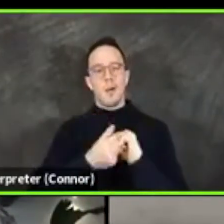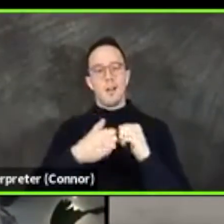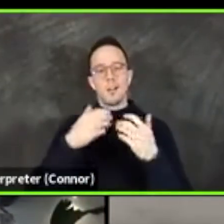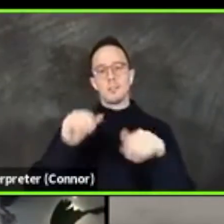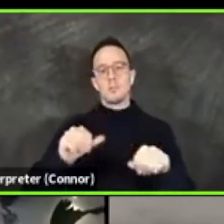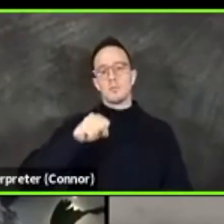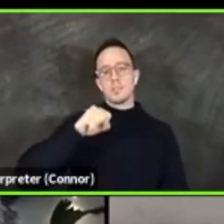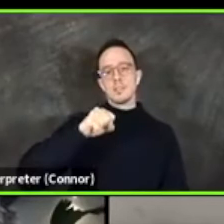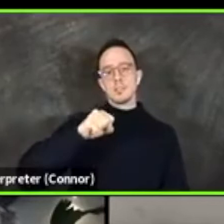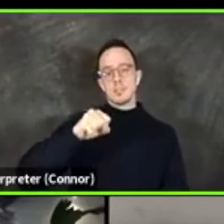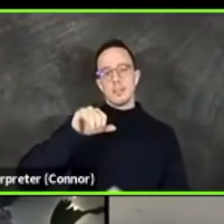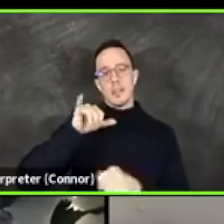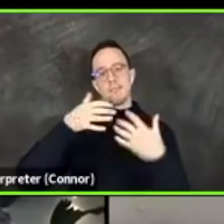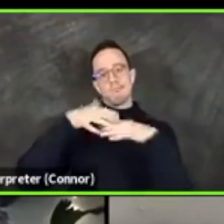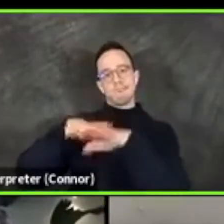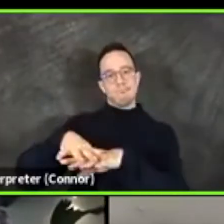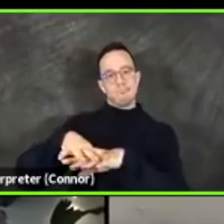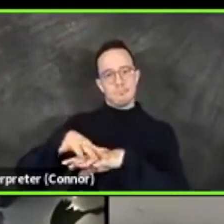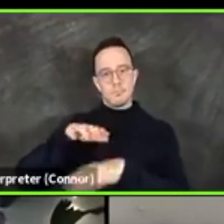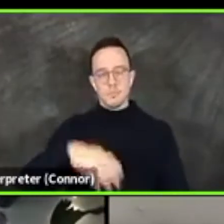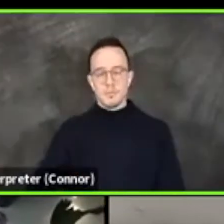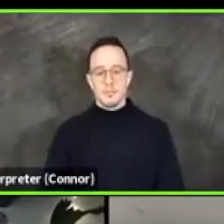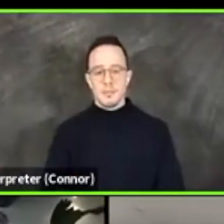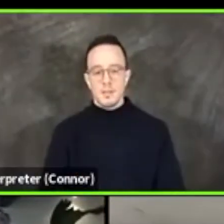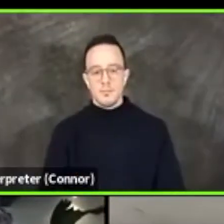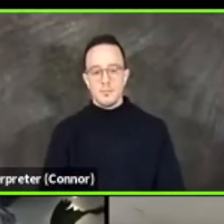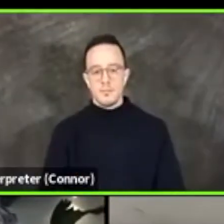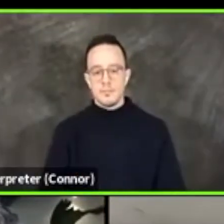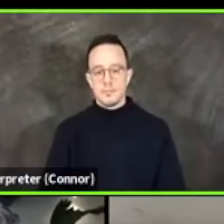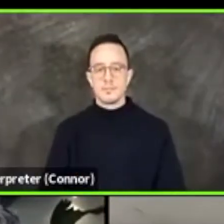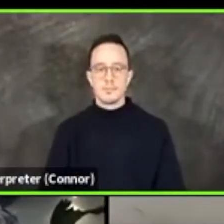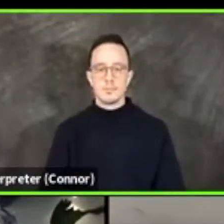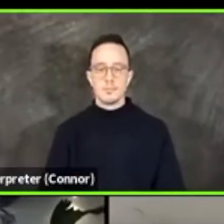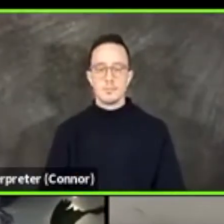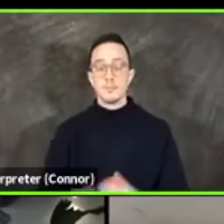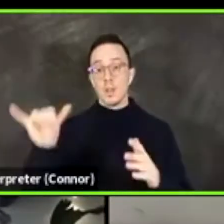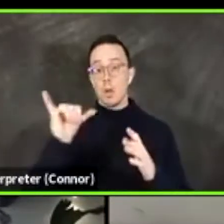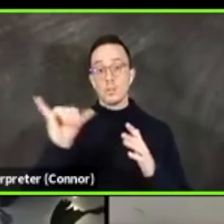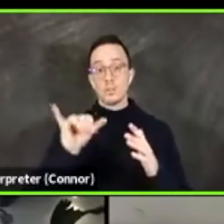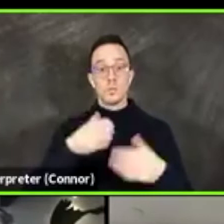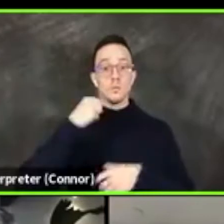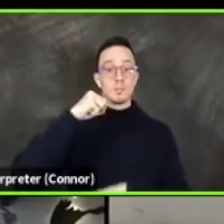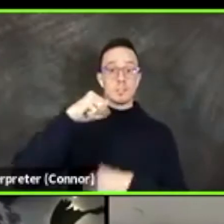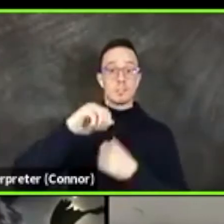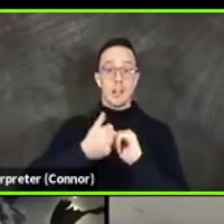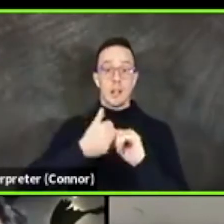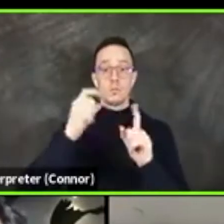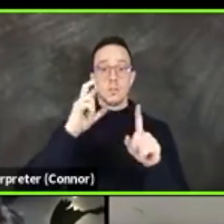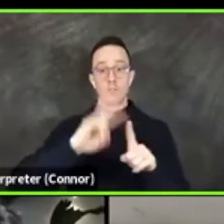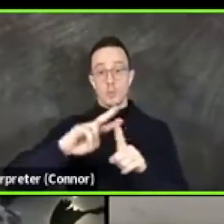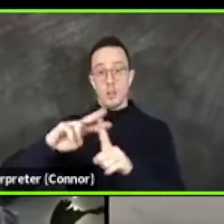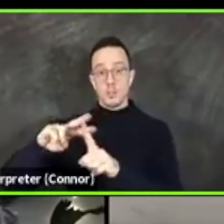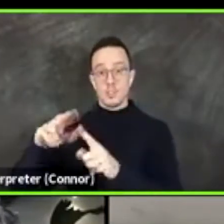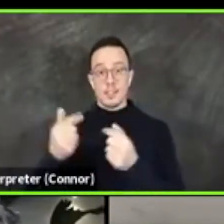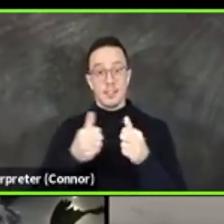AND, ALSO, YEAH, IN TERMS OF TERMINOLOGY: WHERE LANGUAGE, LIKE, AS BELL HOOK